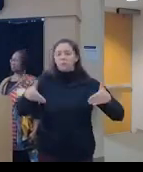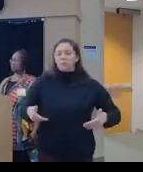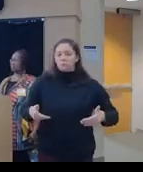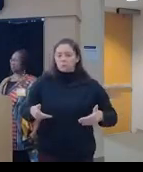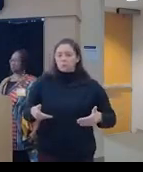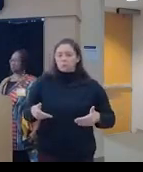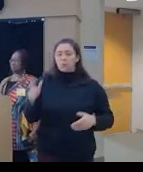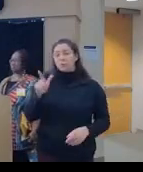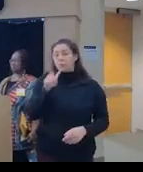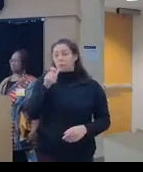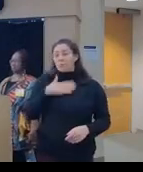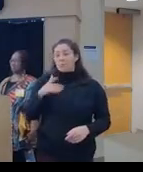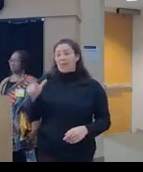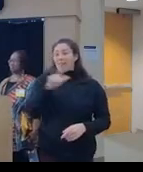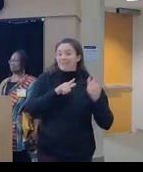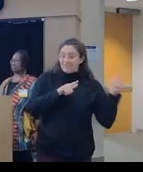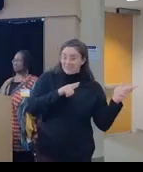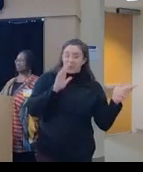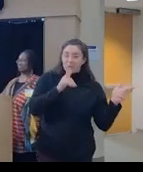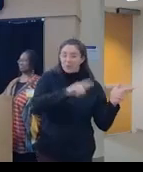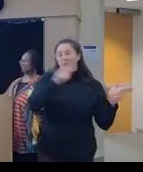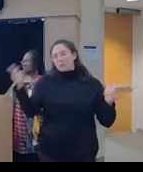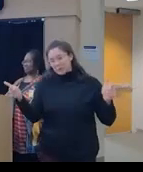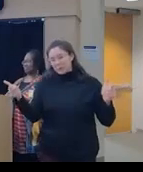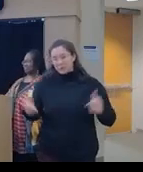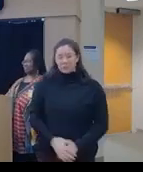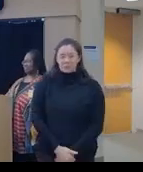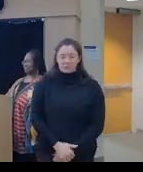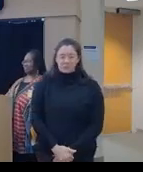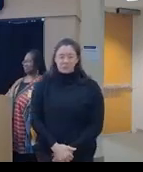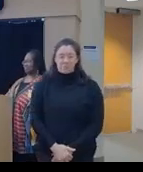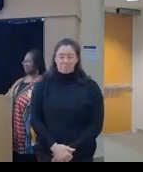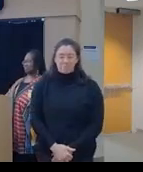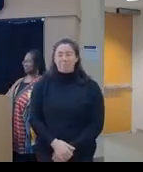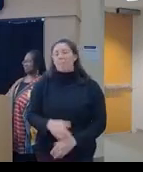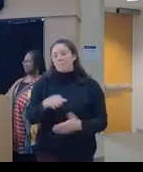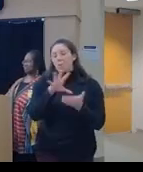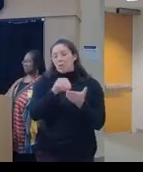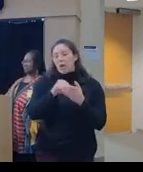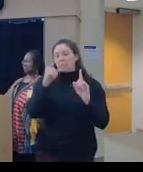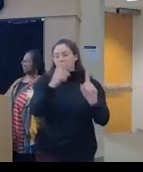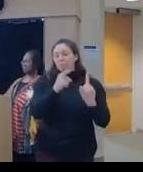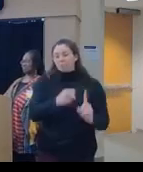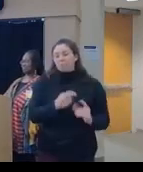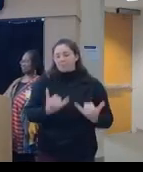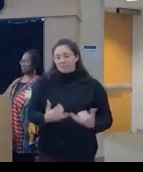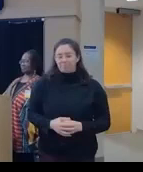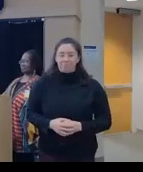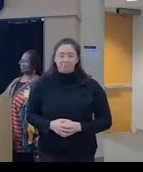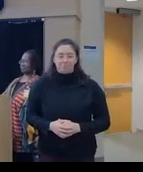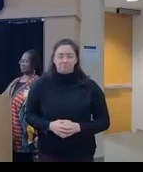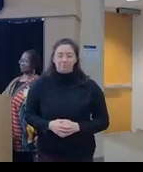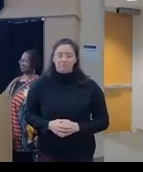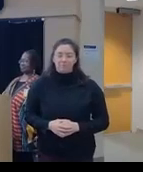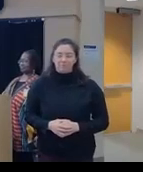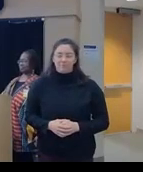to my left who will introduce Dr UT so these are your learning objectives slides that we